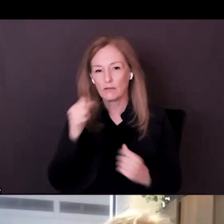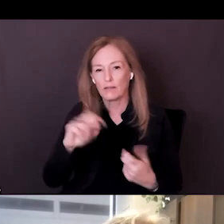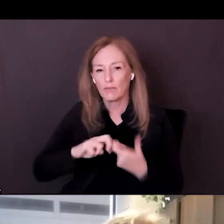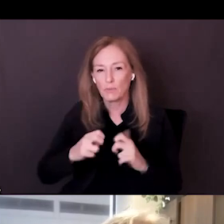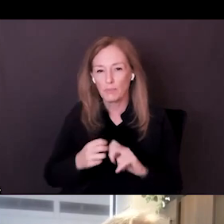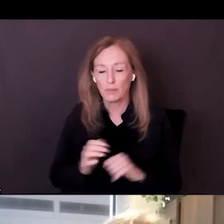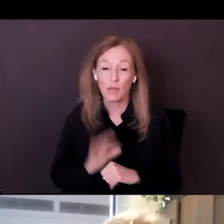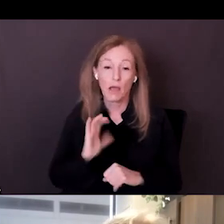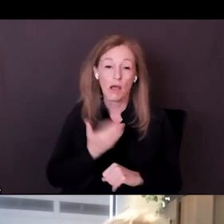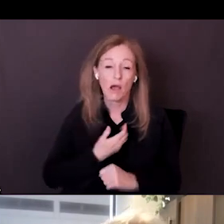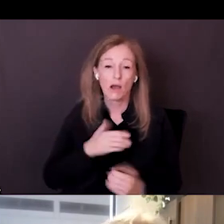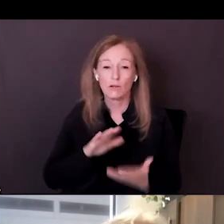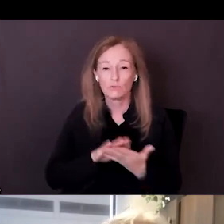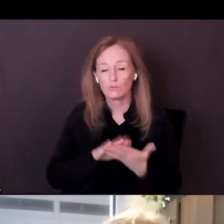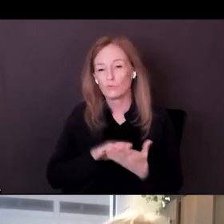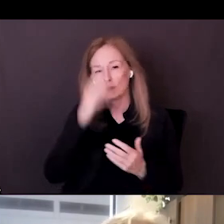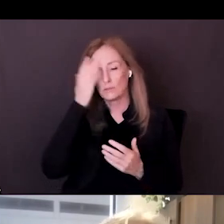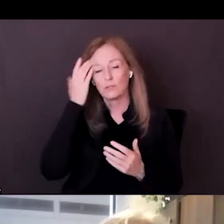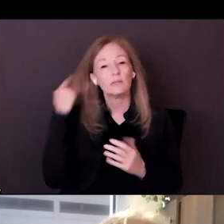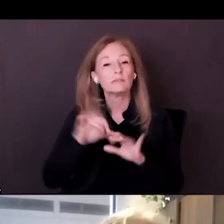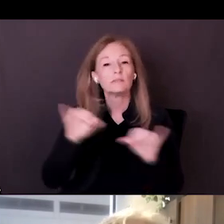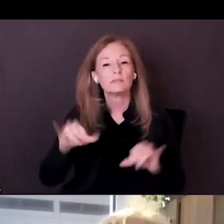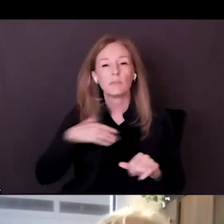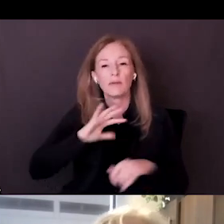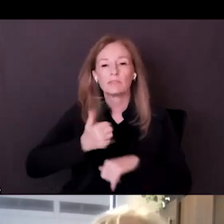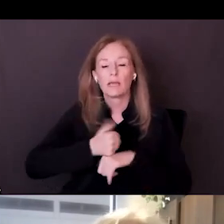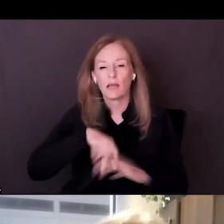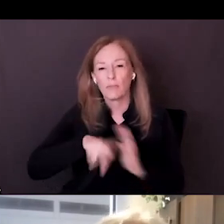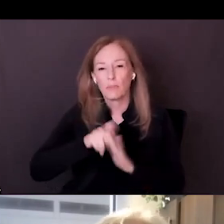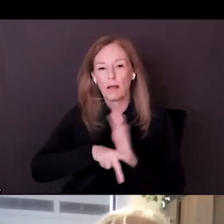ABLE TO PUT THINGS IN PLACE LIKE SUICIDE PREVENTION COORDINATORS